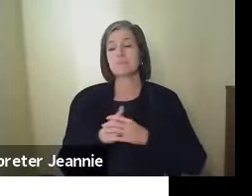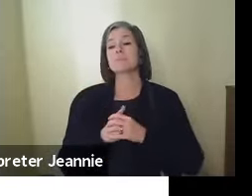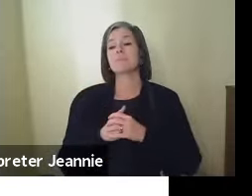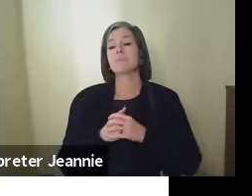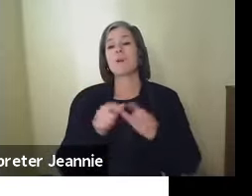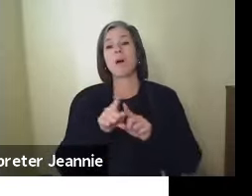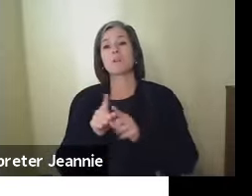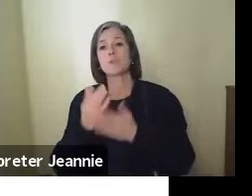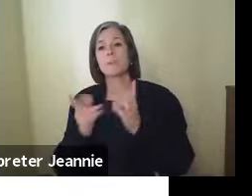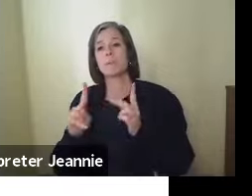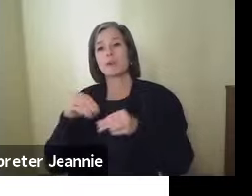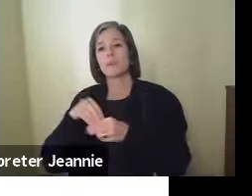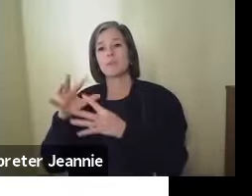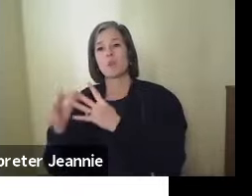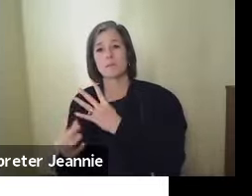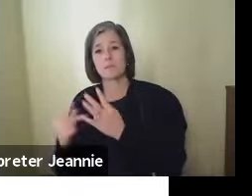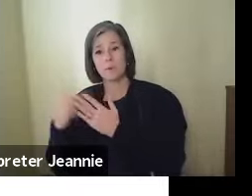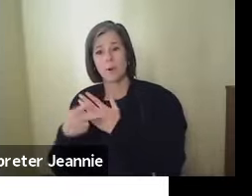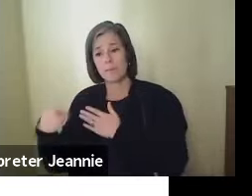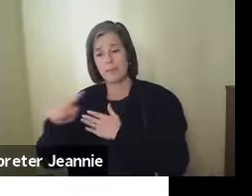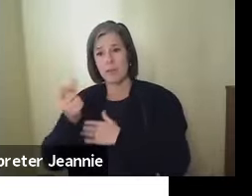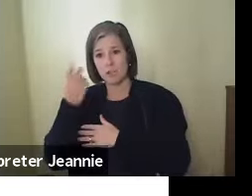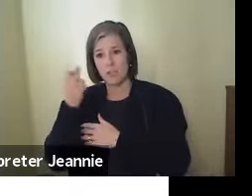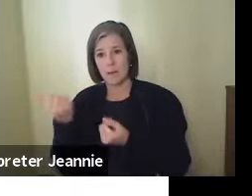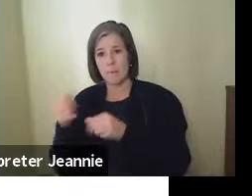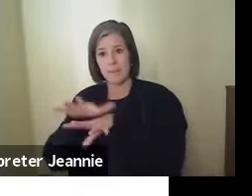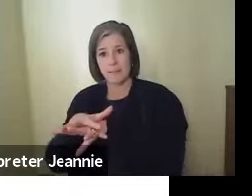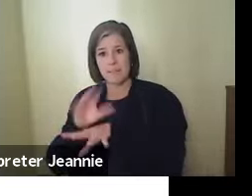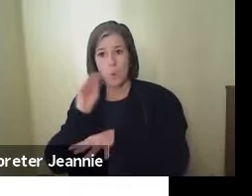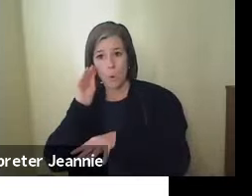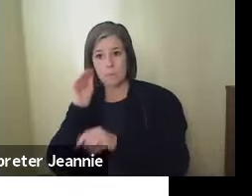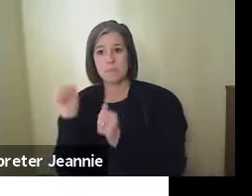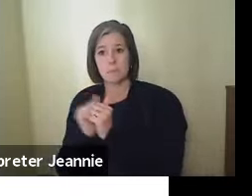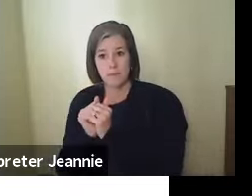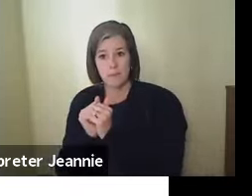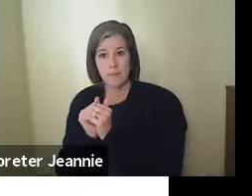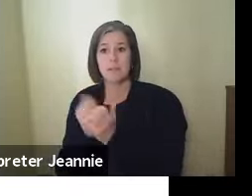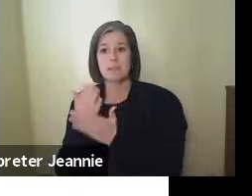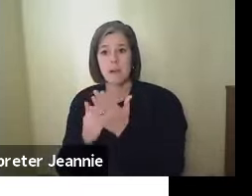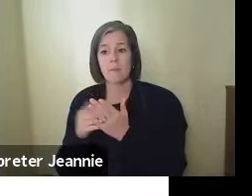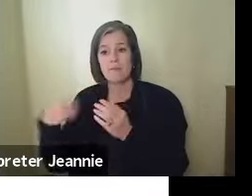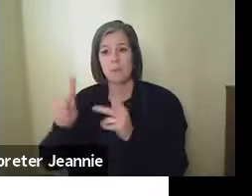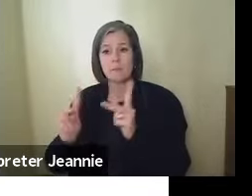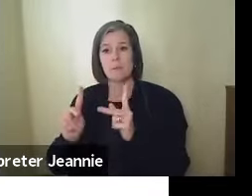the CHOICES program who understand are in blended homes with some of the folks in the ECF Choices